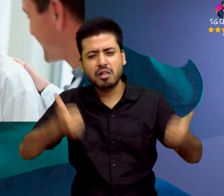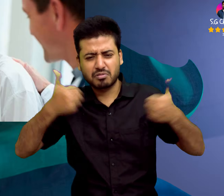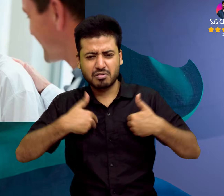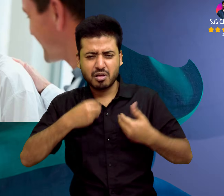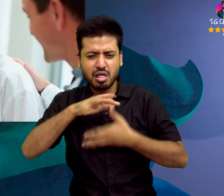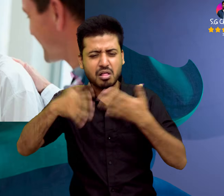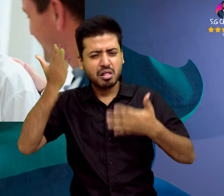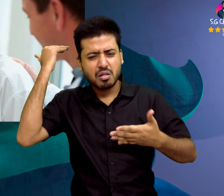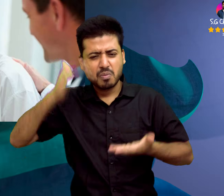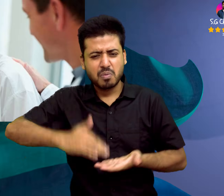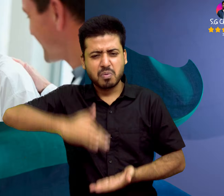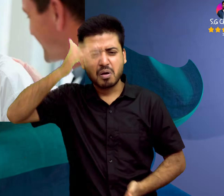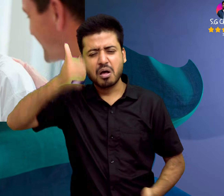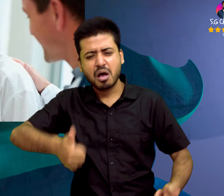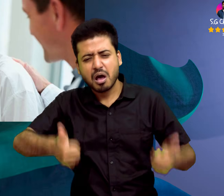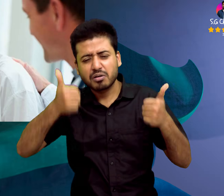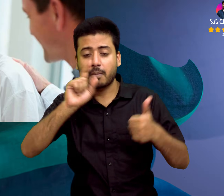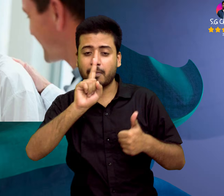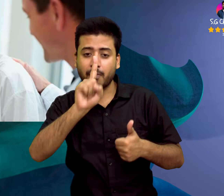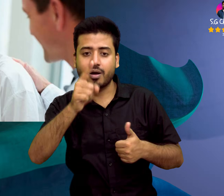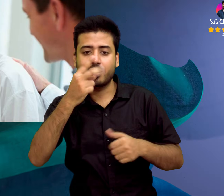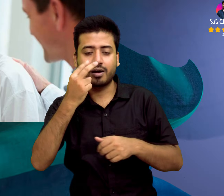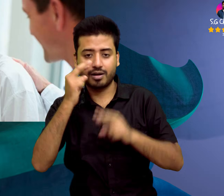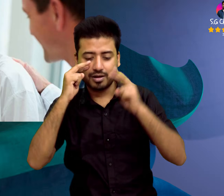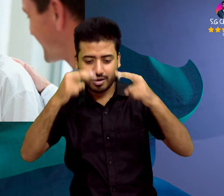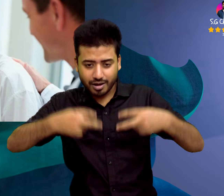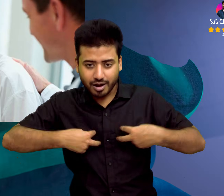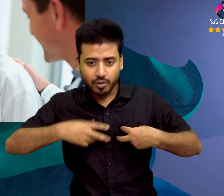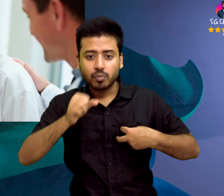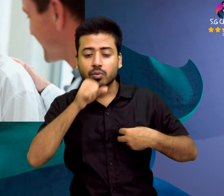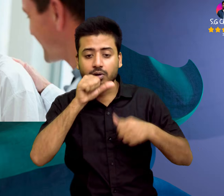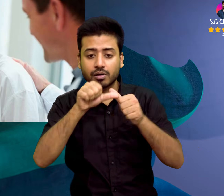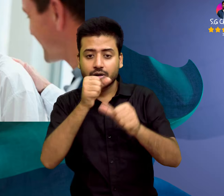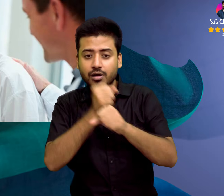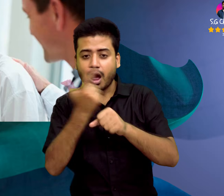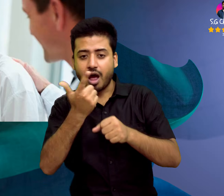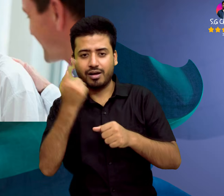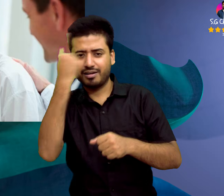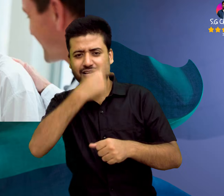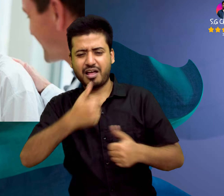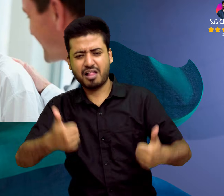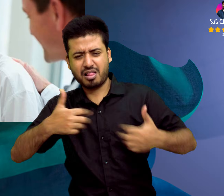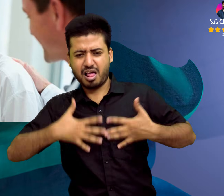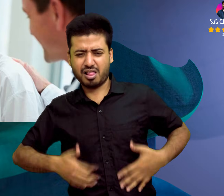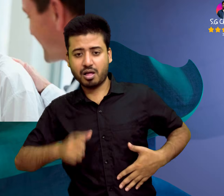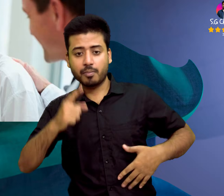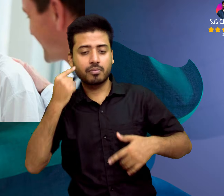rhythms. Your digestive organs, including the stomach, liver, and pancreas, operate on